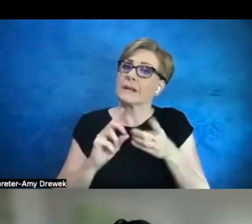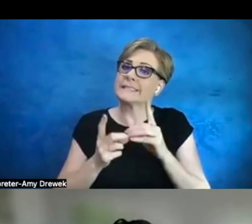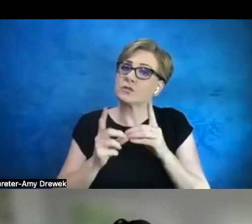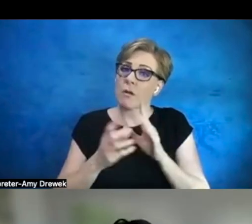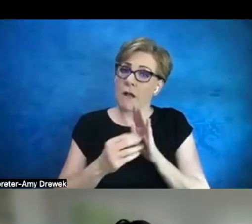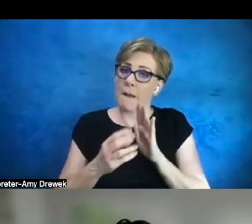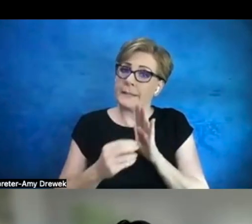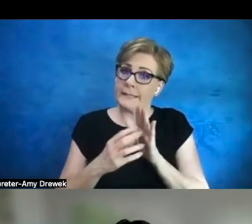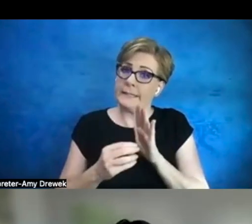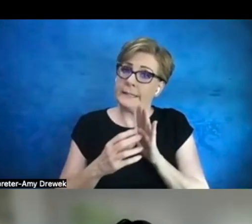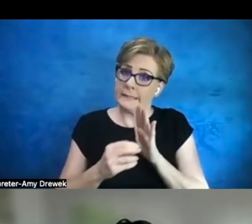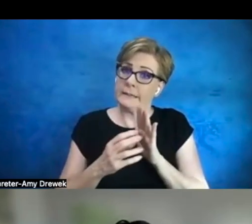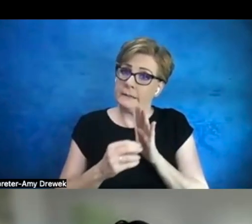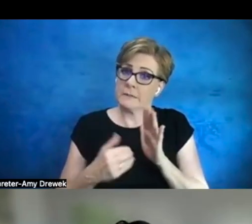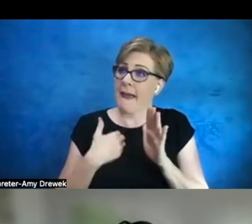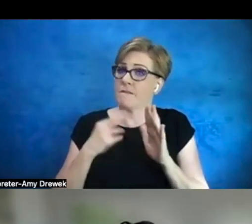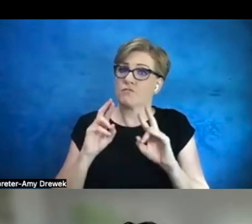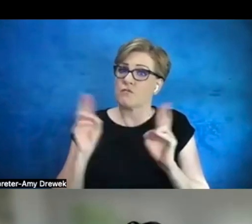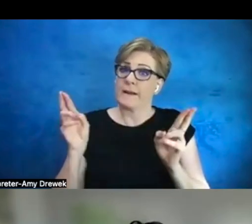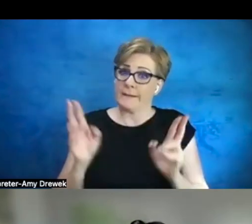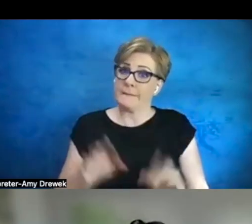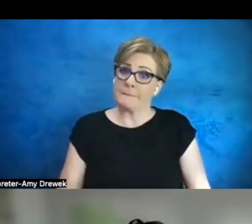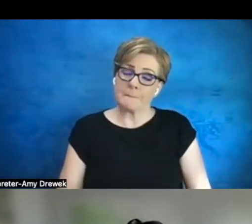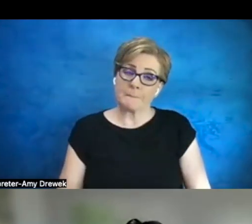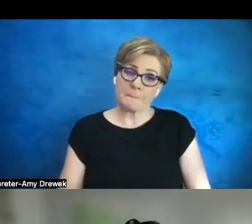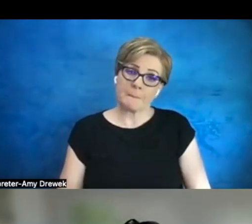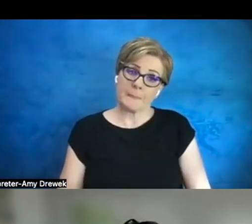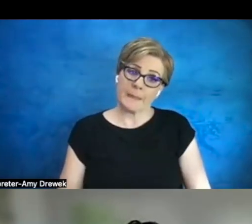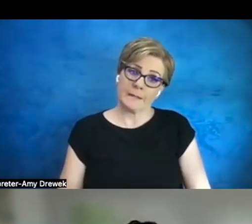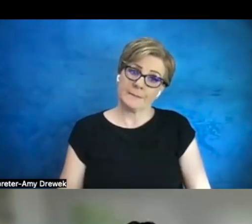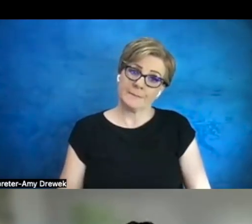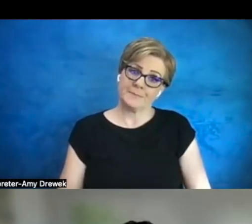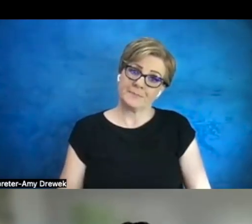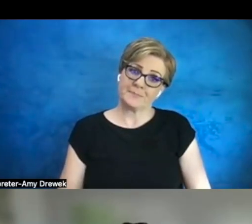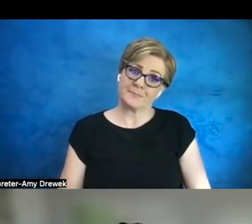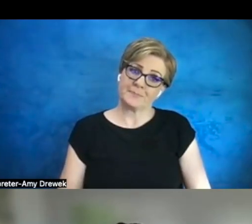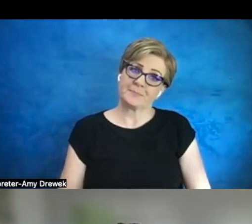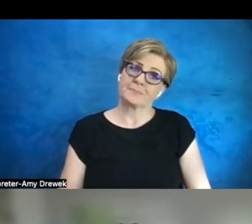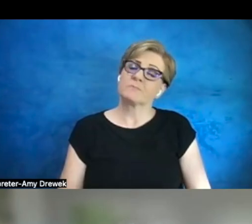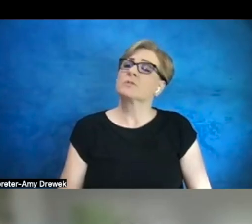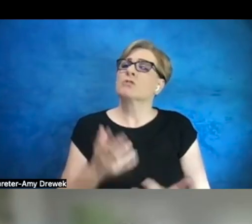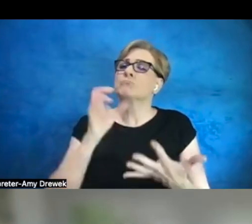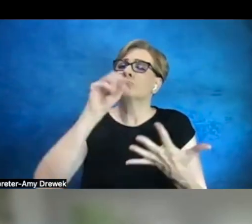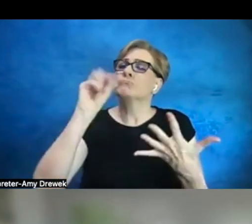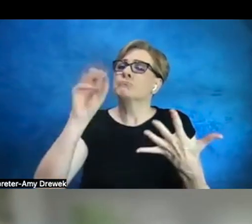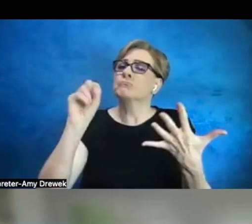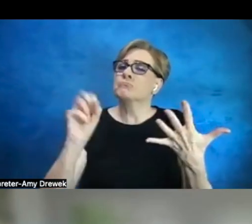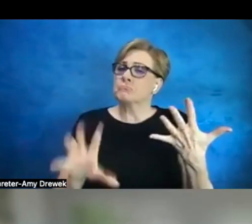resources, written and digital, for folks to use. So those are just some in-person events best